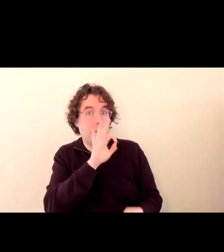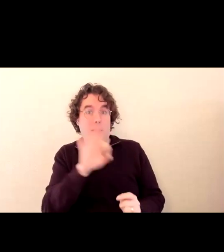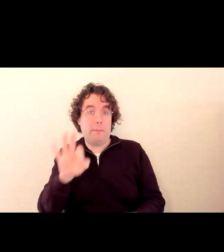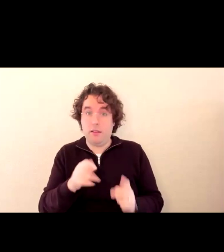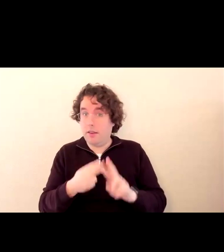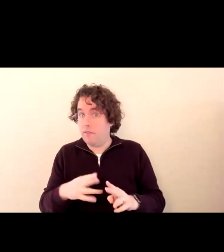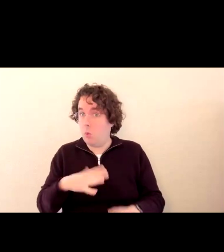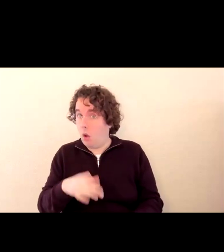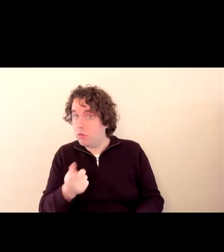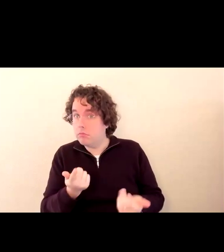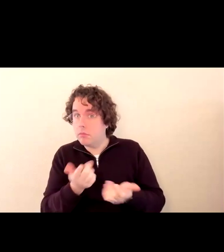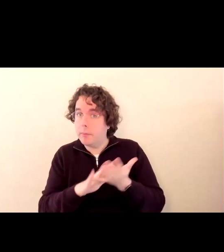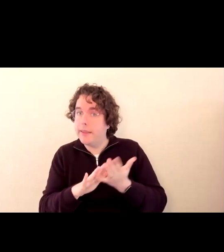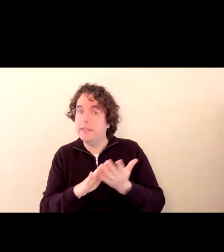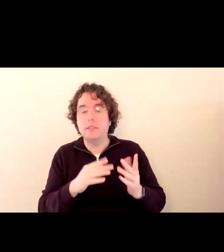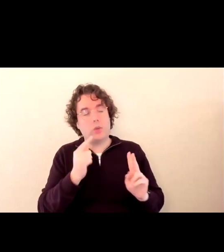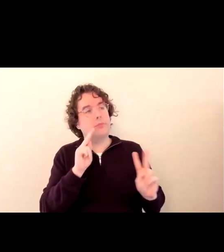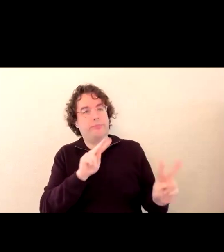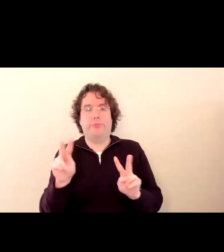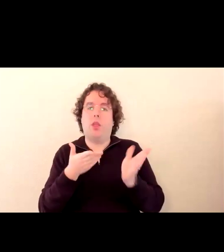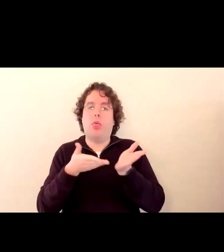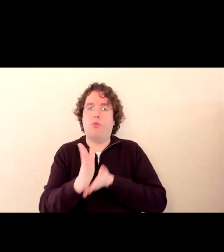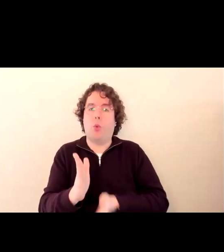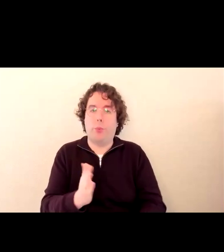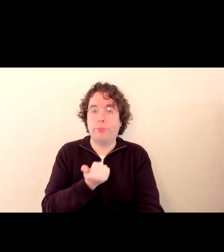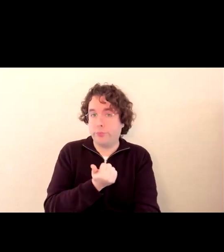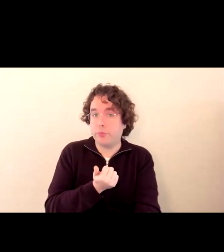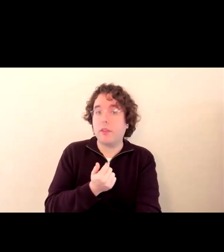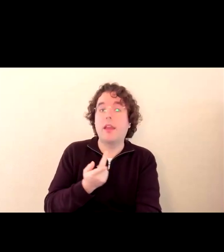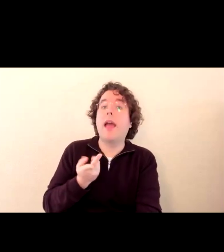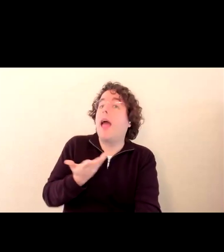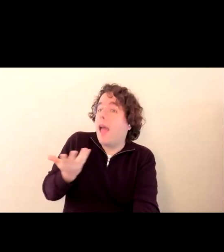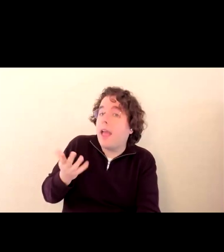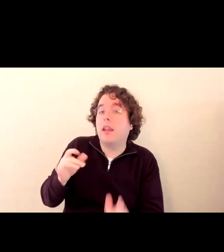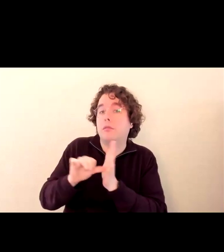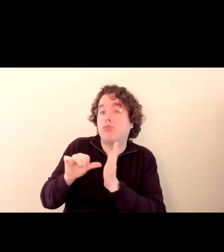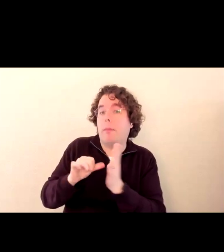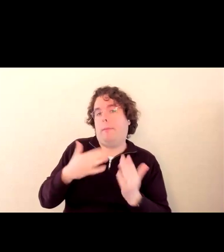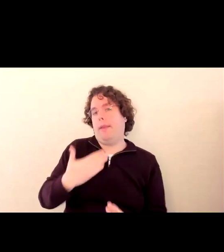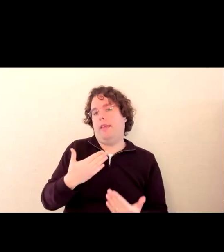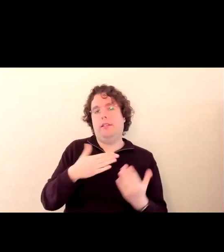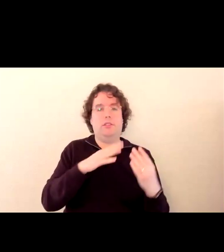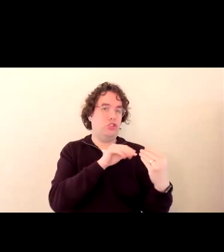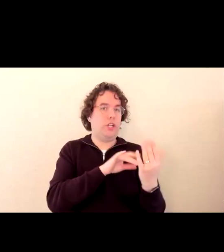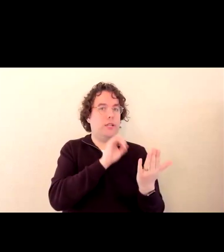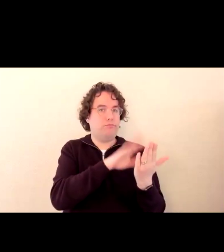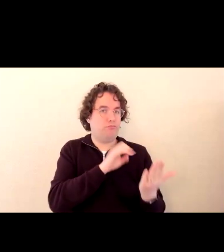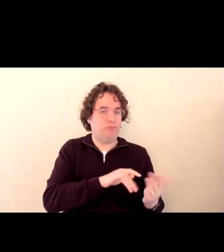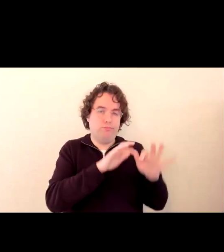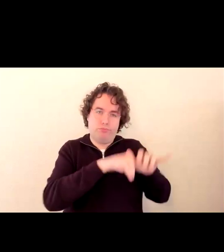so that you can see them. But if you have any issues, please just write in the chat and we can work with